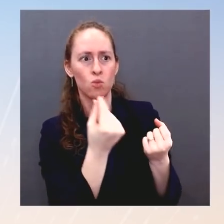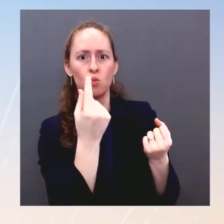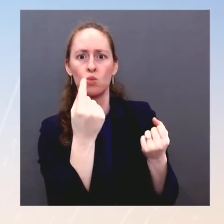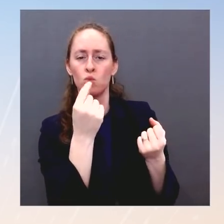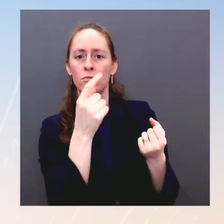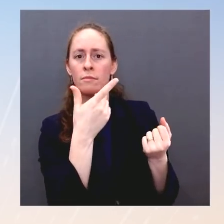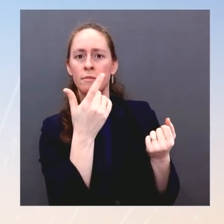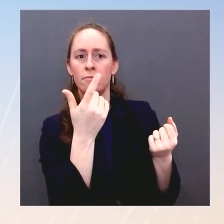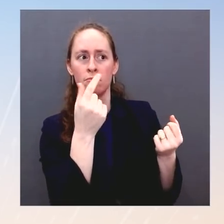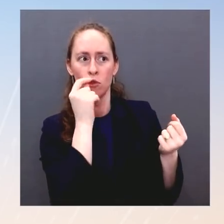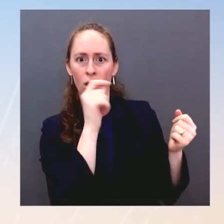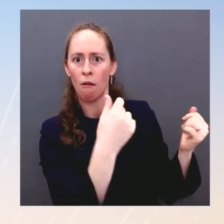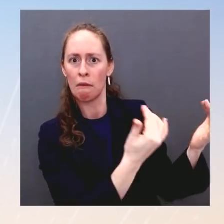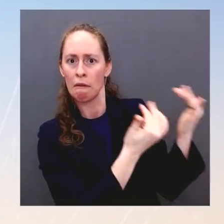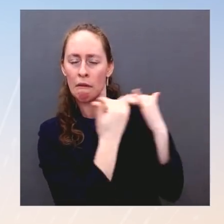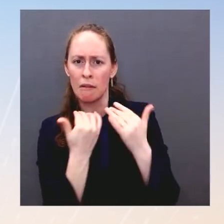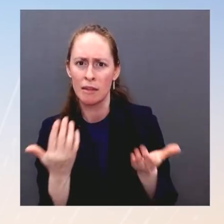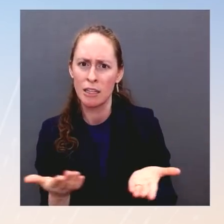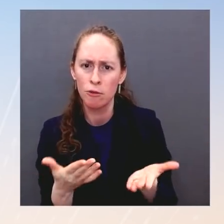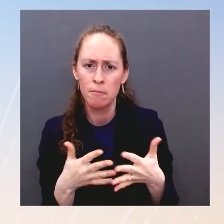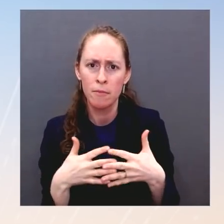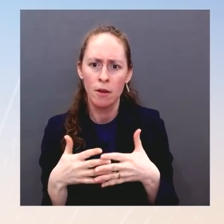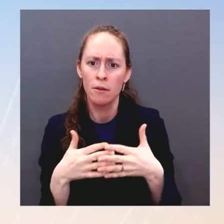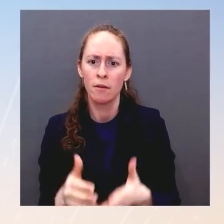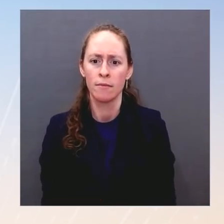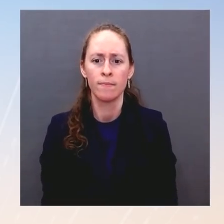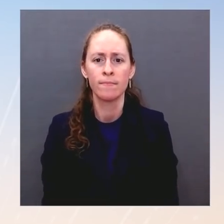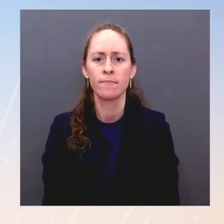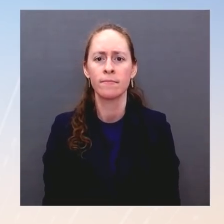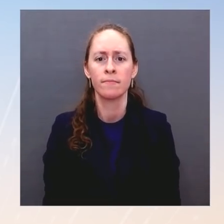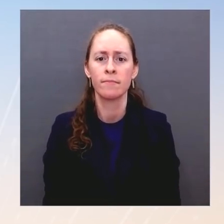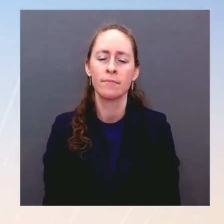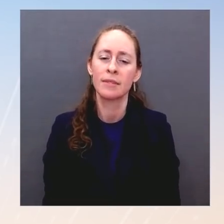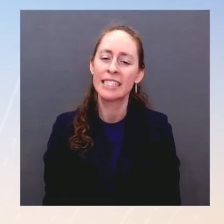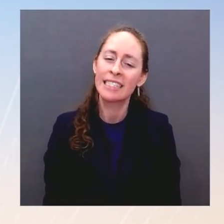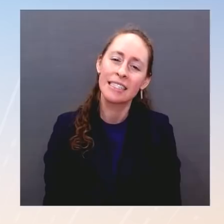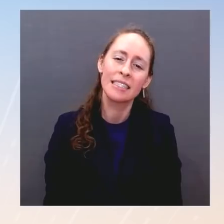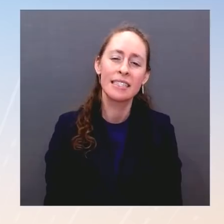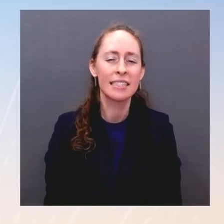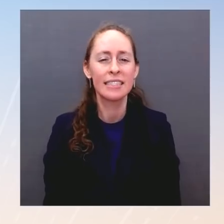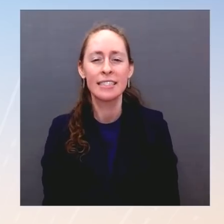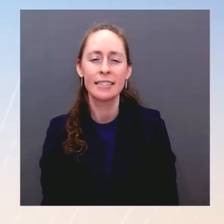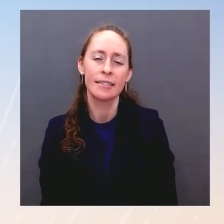because our assessment is that the majority of refugees will want to go to neighboring countries in Europe,